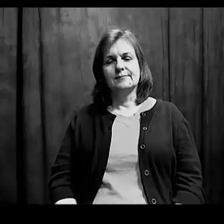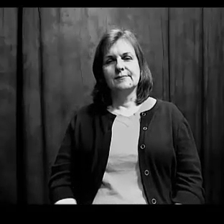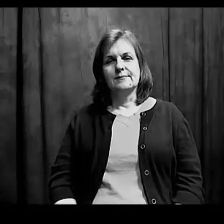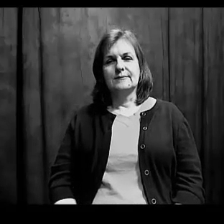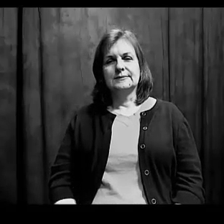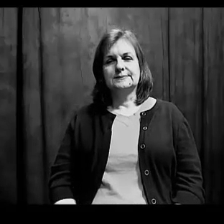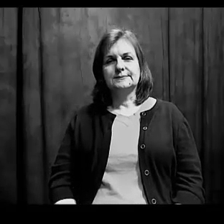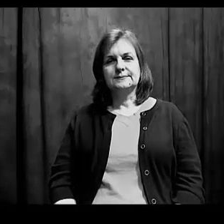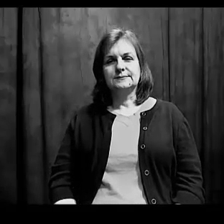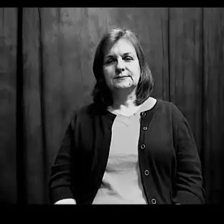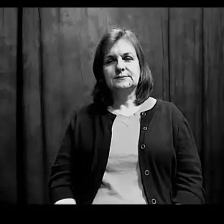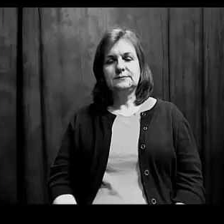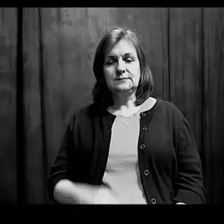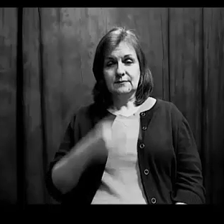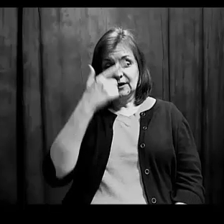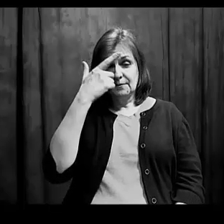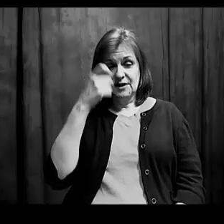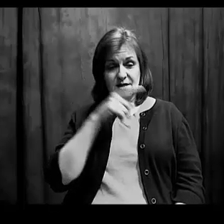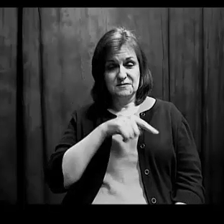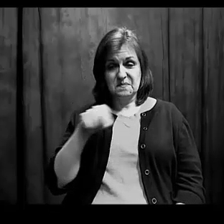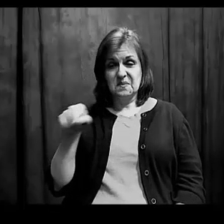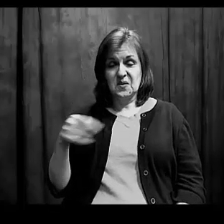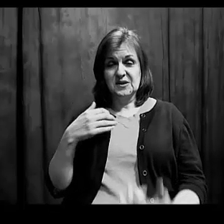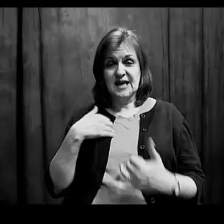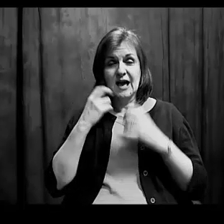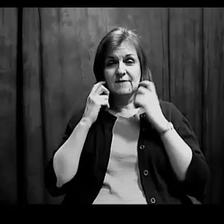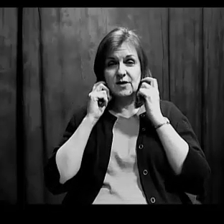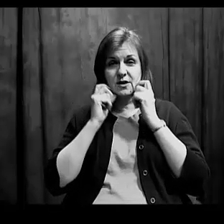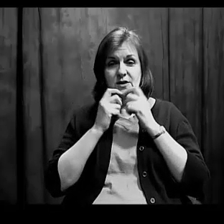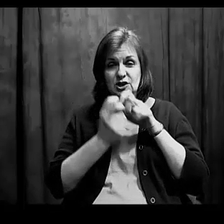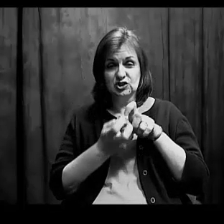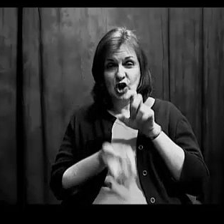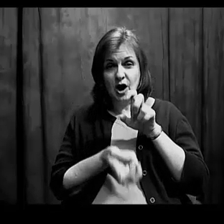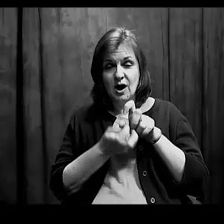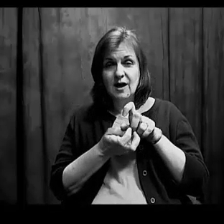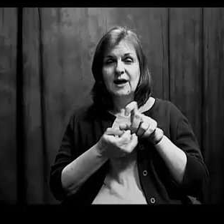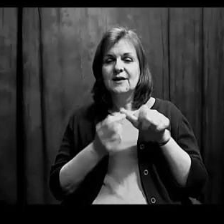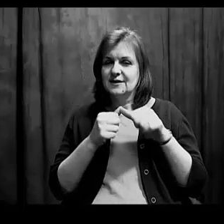we've gotta keep in mind it just because they have jaws now they still have to take